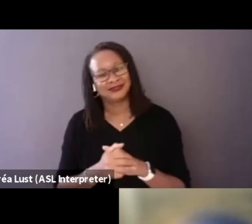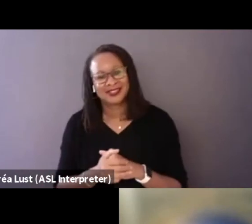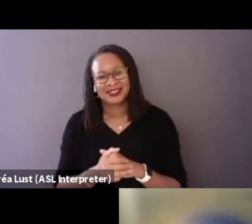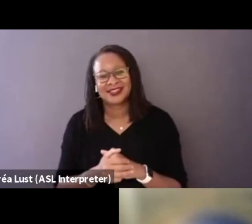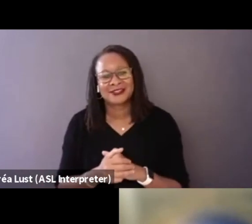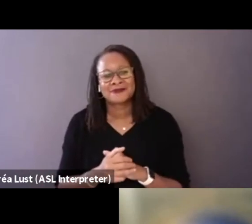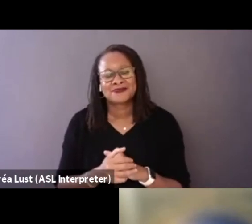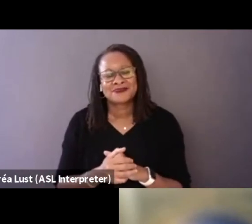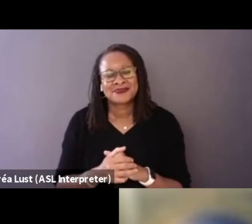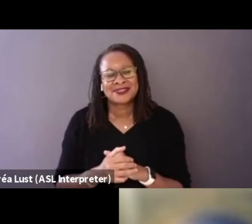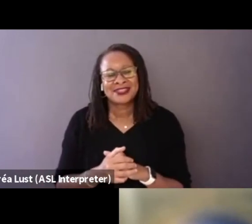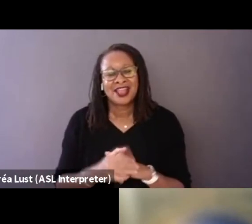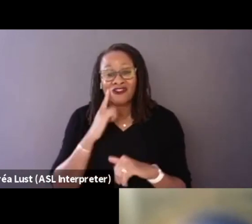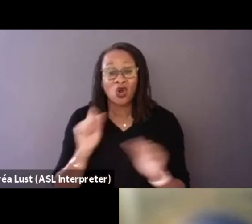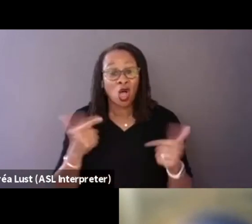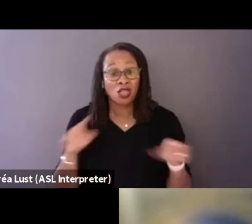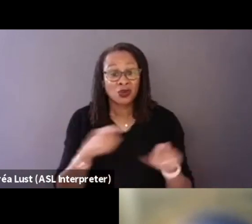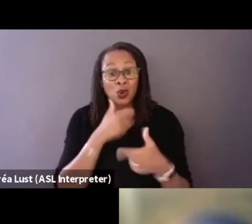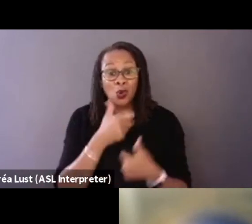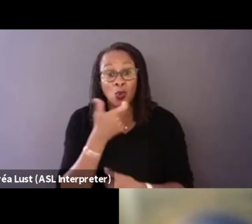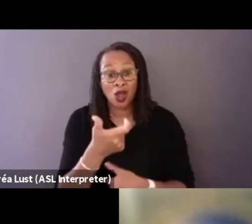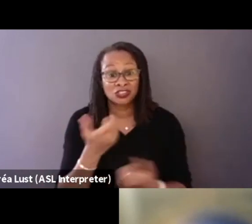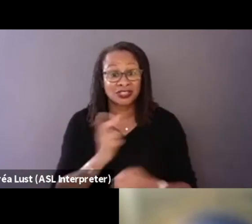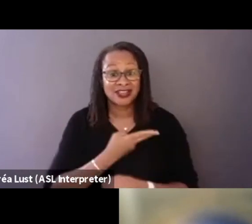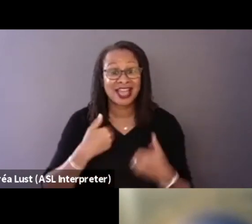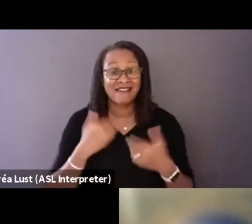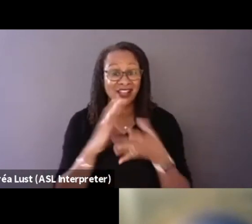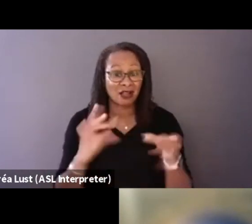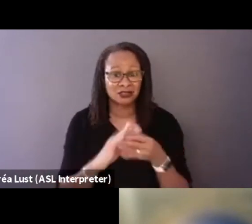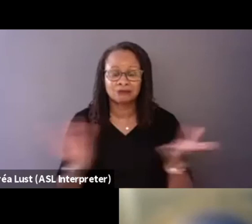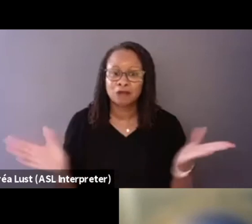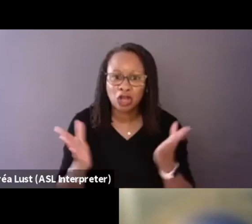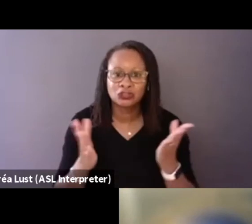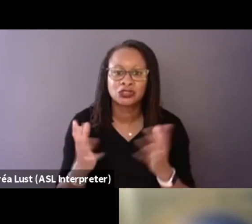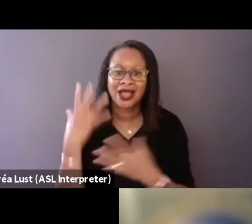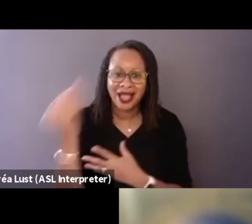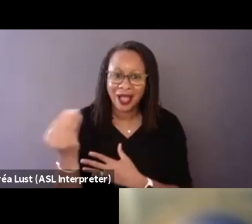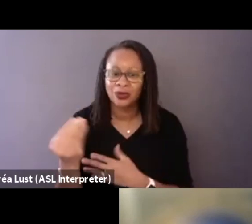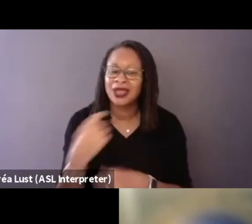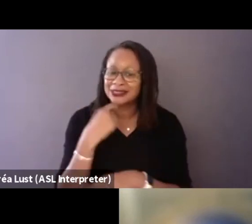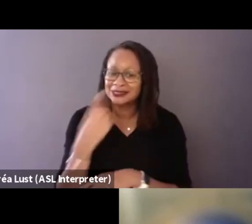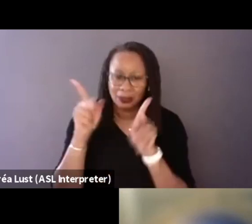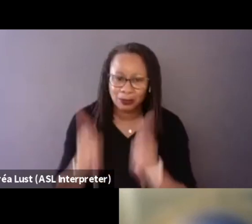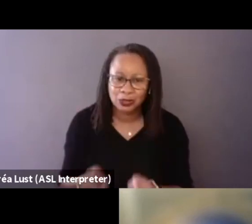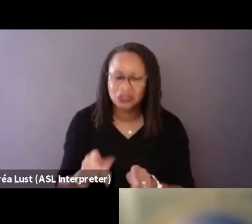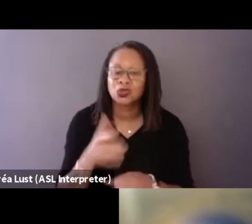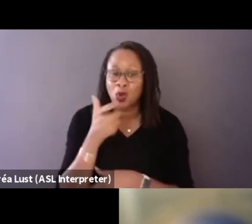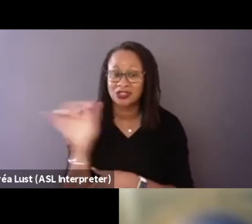But for all of you that are watching us having this conversation, I would encourage you to go out and tell someone to watch this documentary and let them know